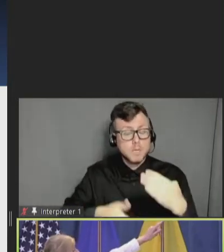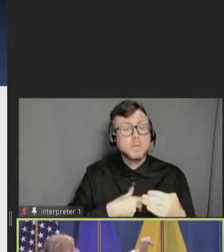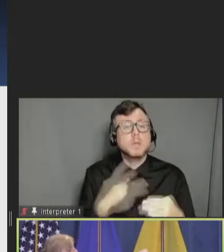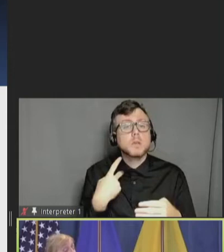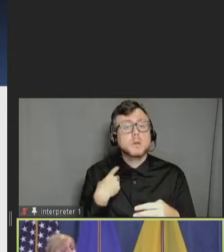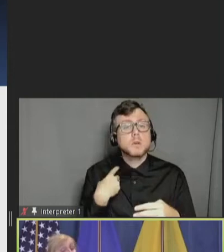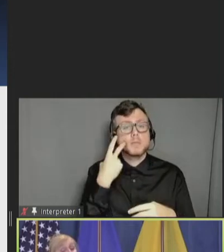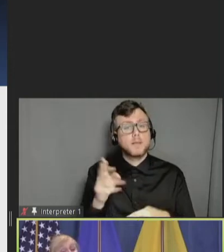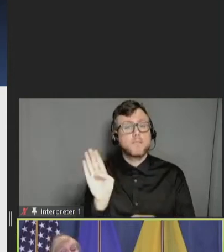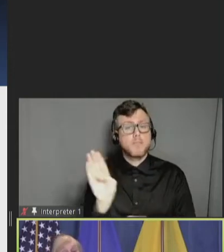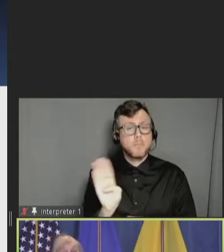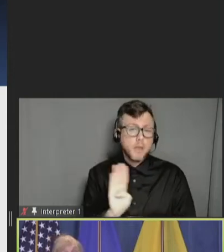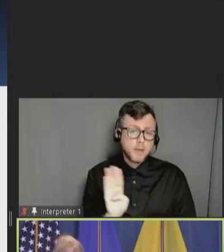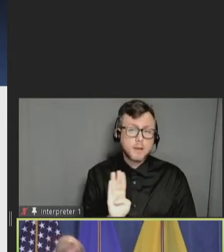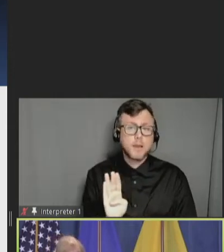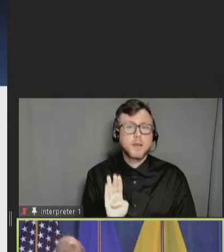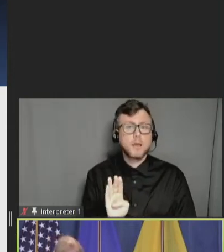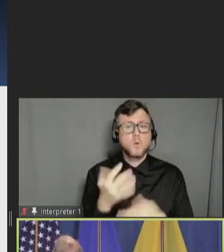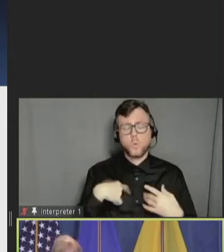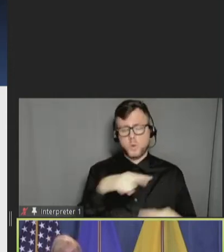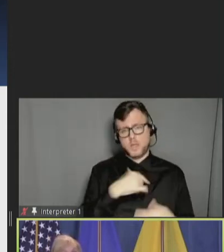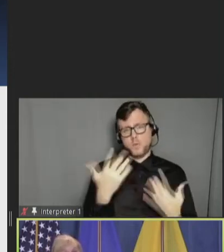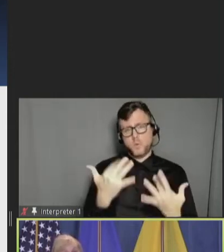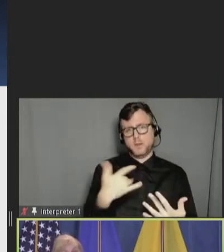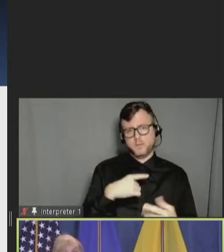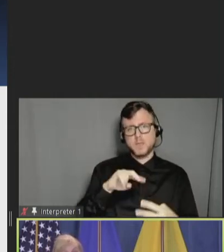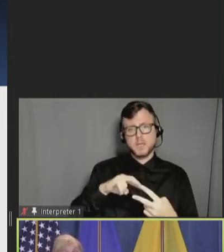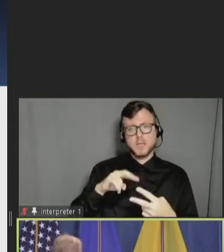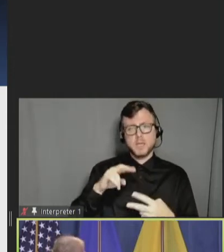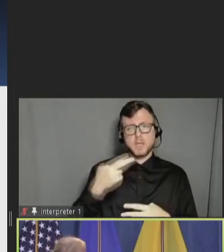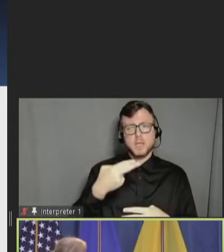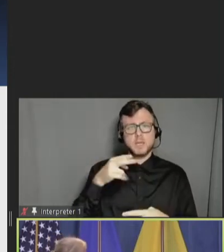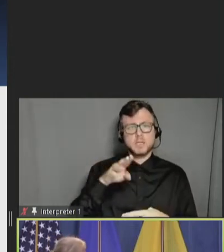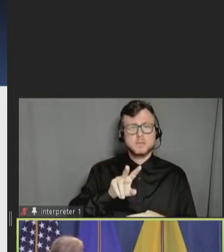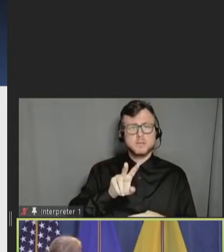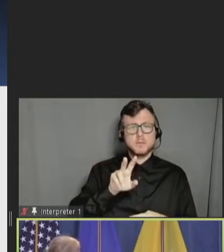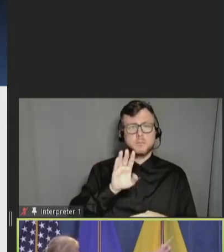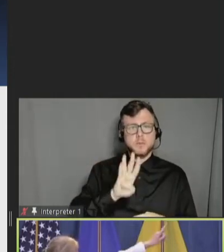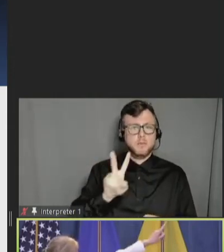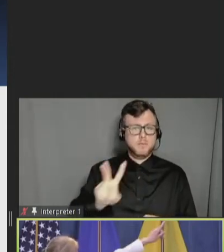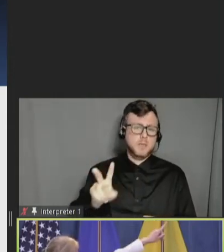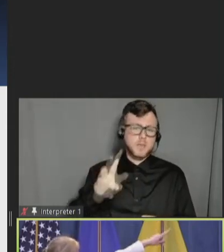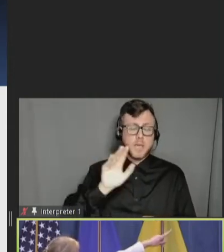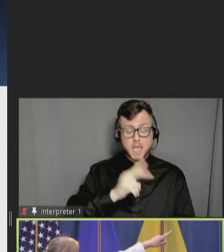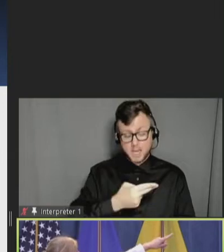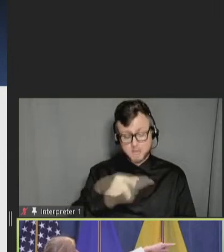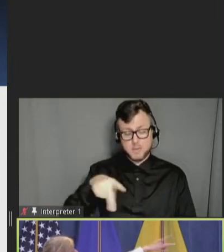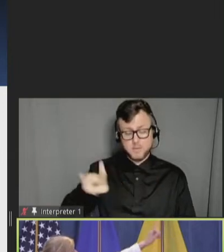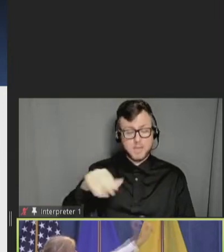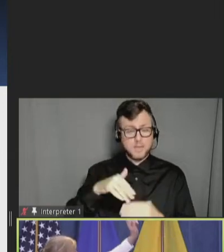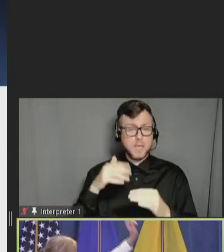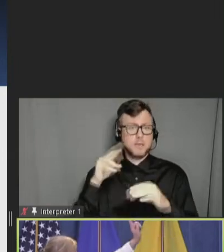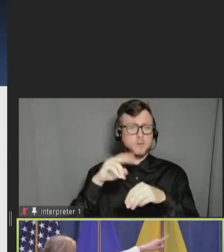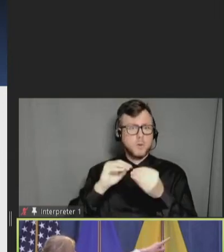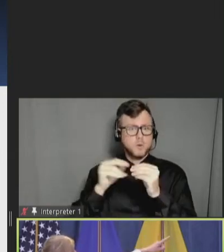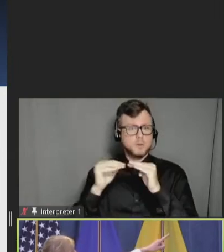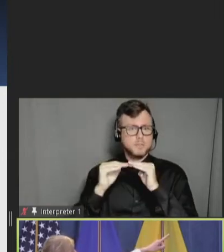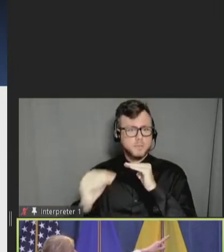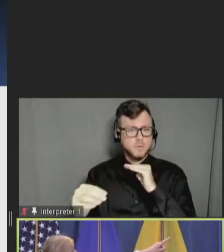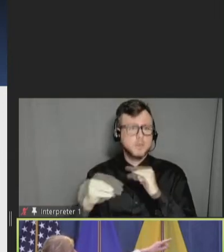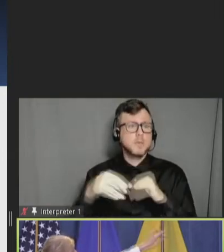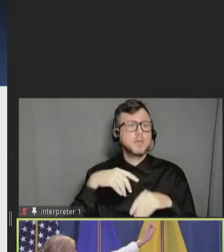until the HBV genome copy numbers had stabilized around week 16. Then we vaccinate the mice, and